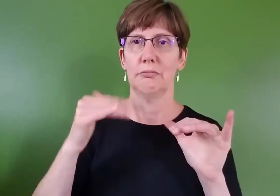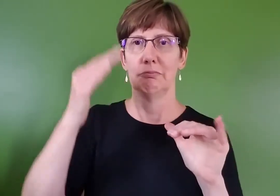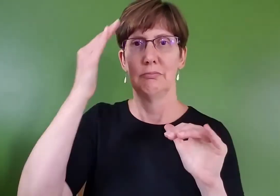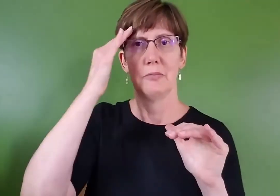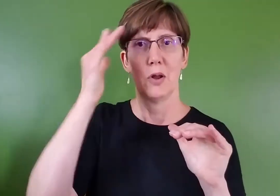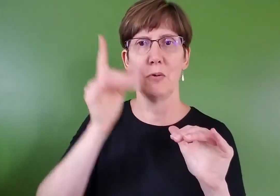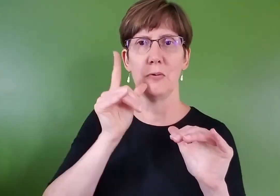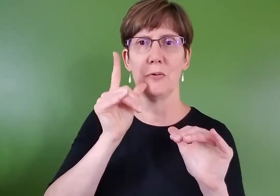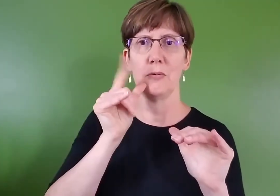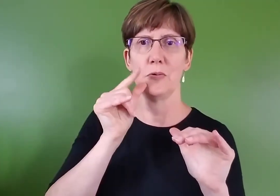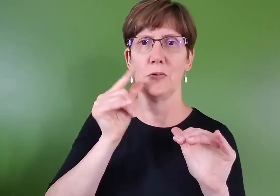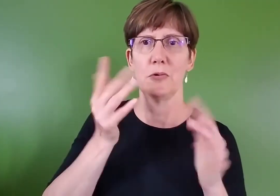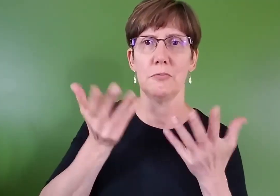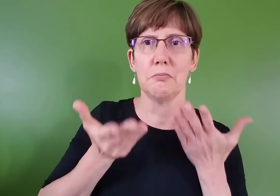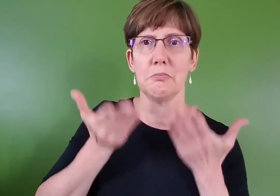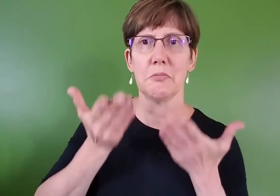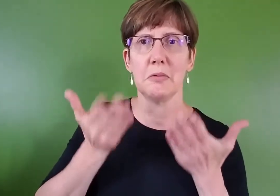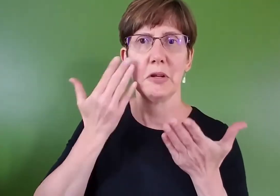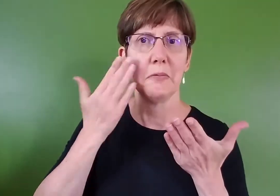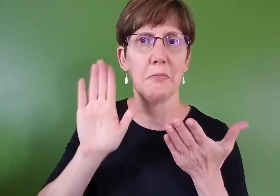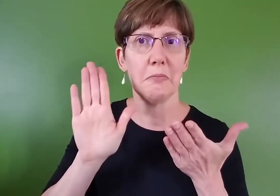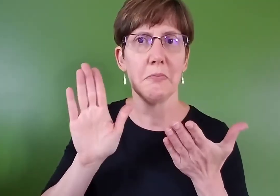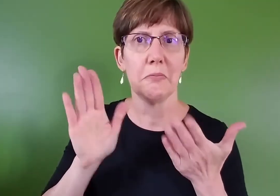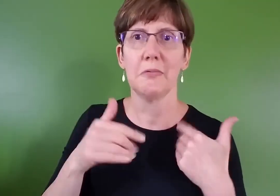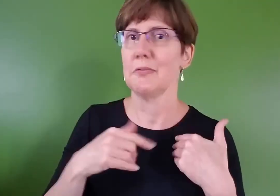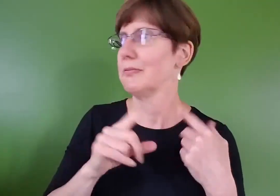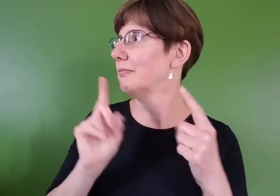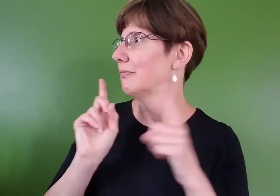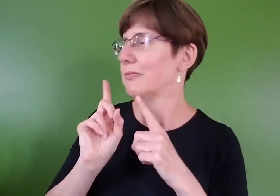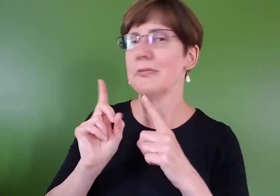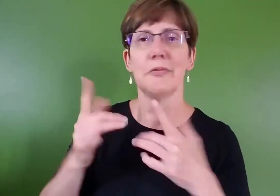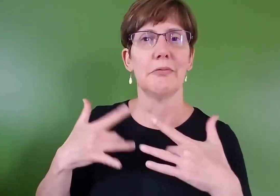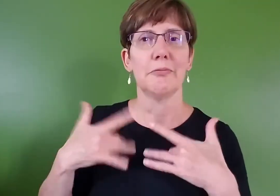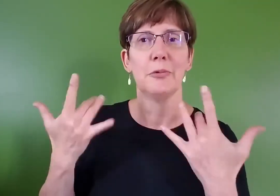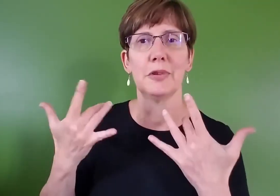who is joining the conversation and wants my attention.